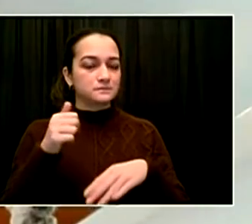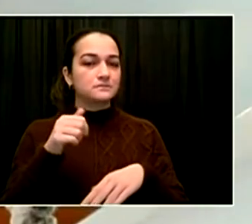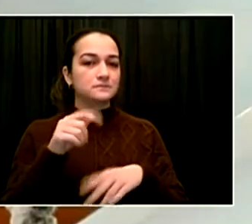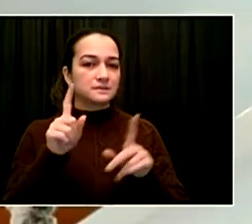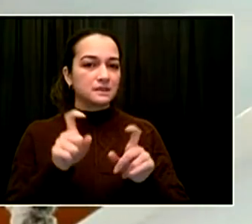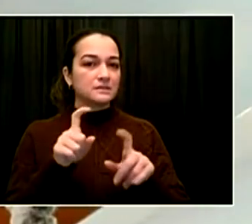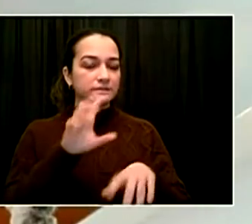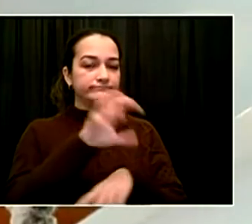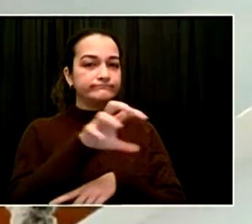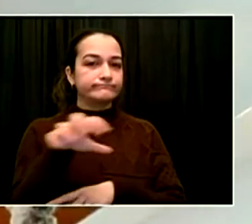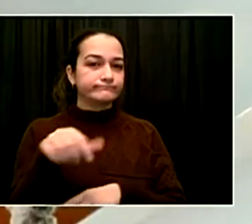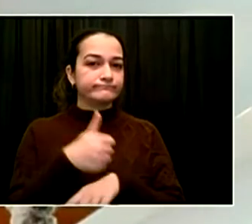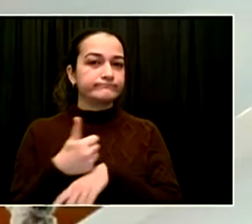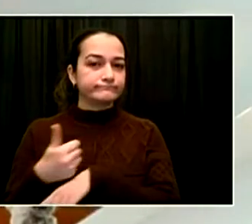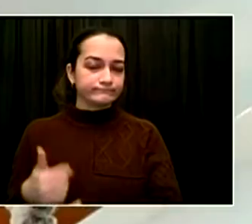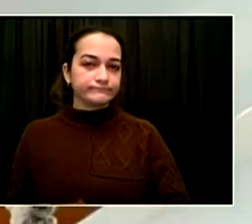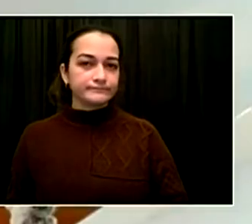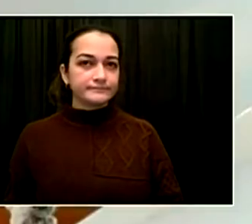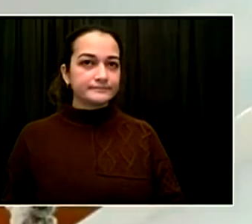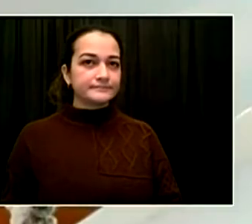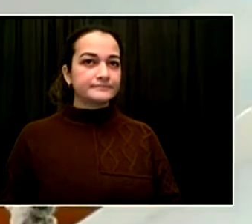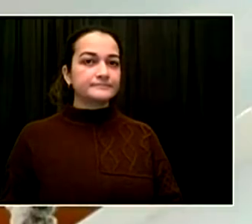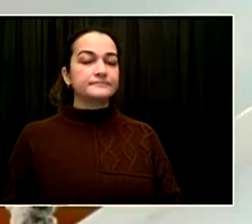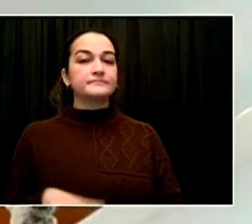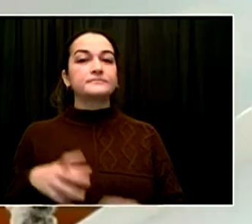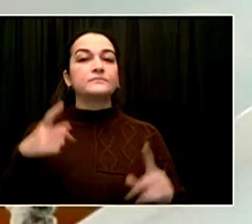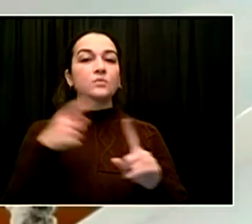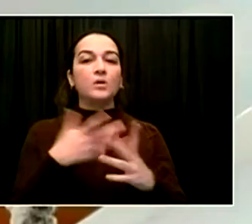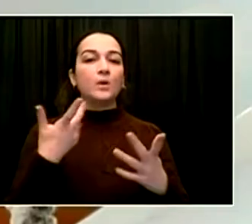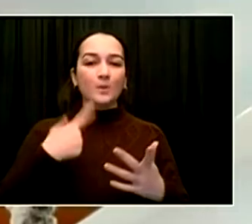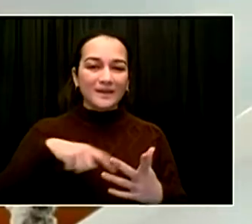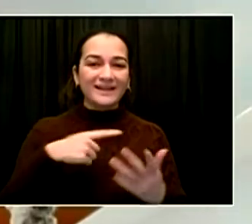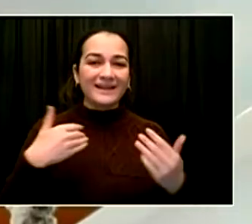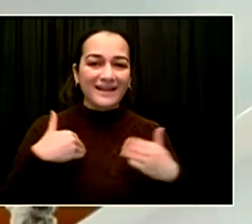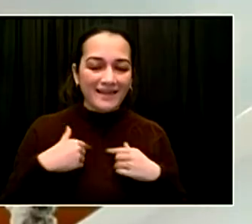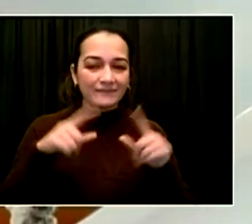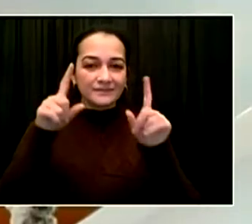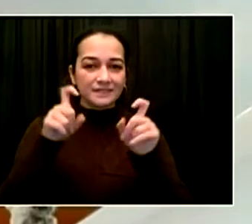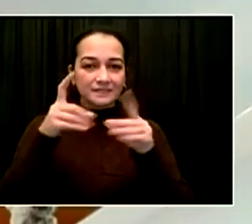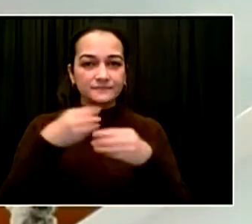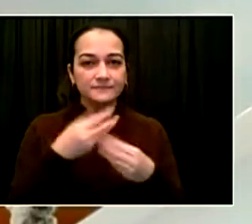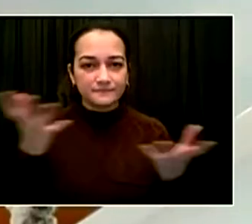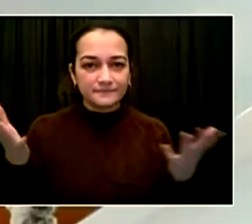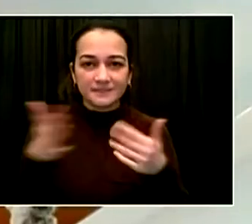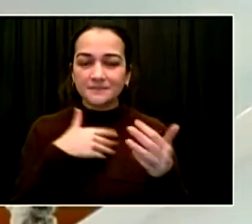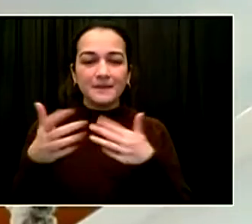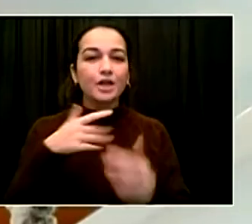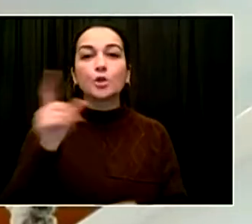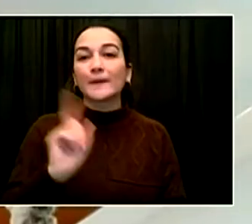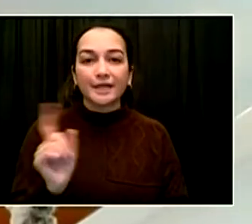CITY VERSUS CONTRACTOR. WE WANT TO PROVIDE TESTING EQUITABLY IN ALL OUR